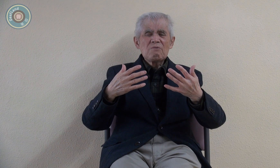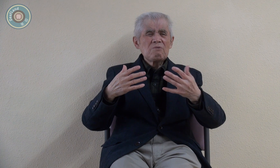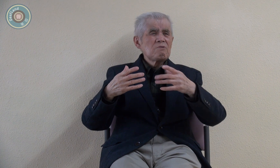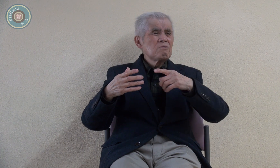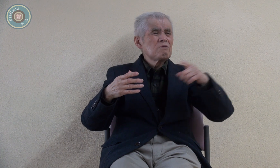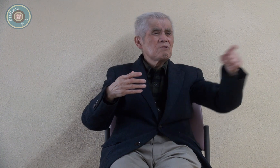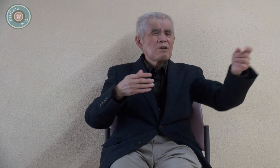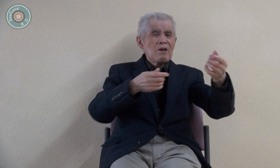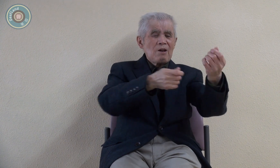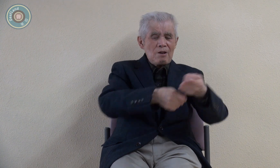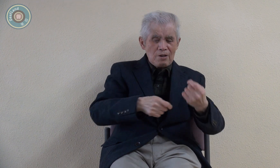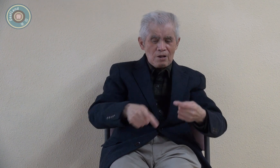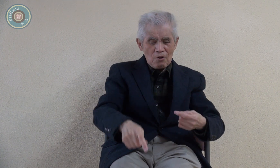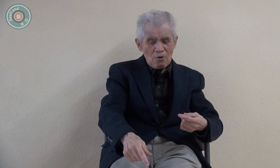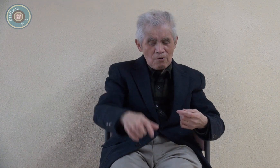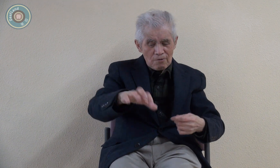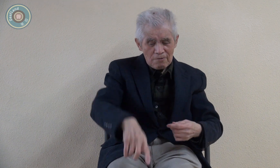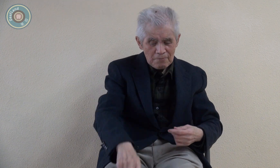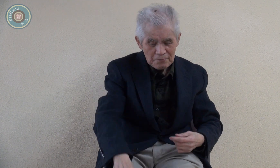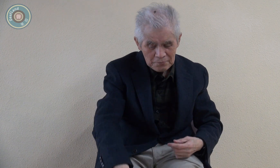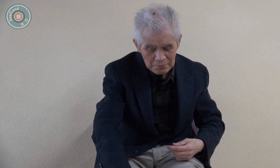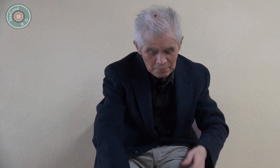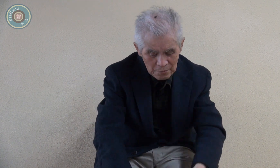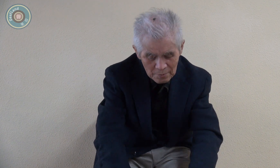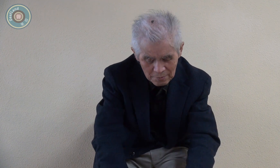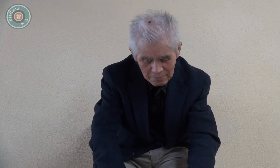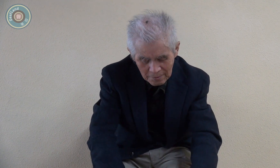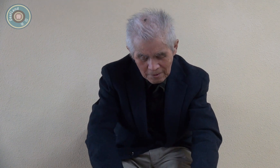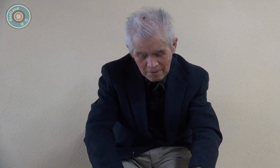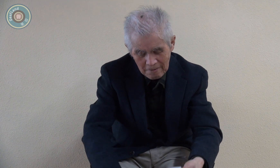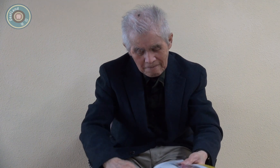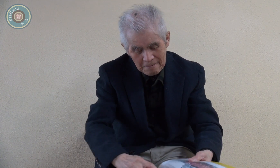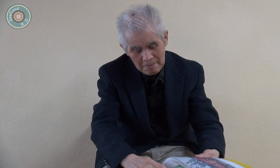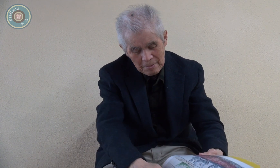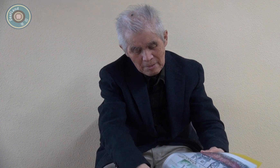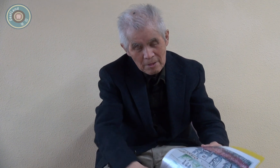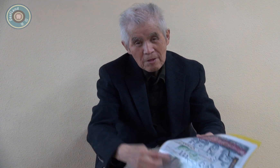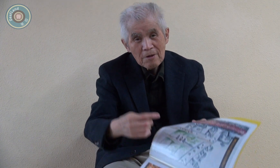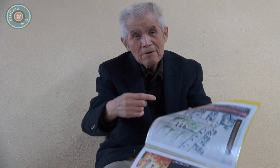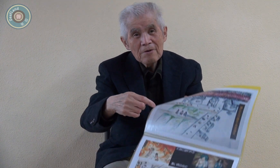We slept in the field next to the house